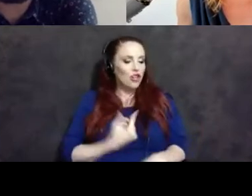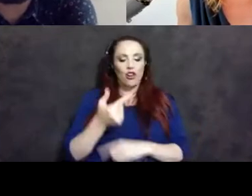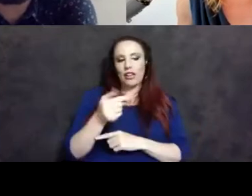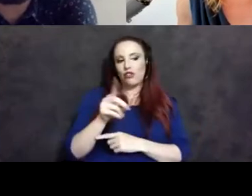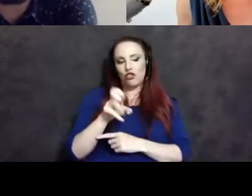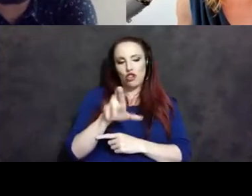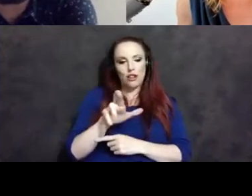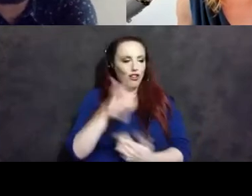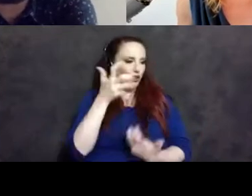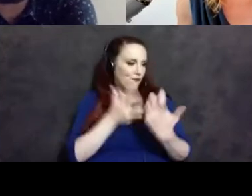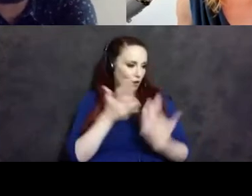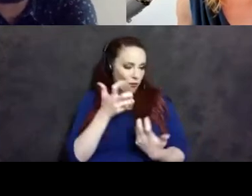transgender and gender nonconforming folks.